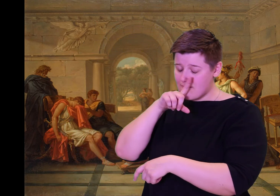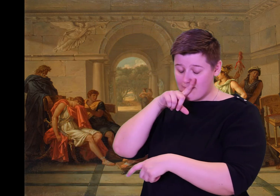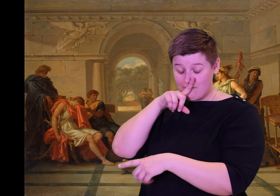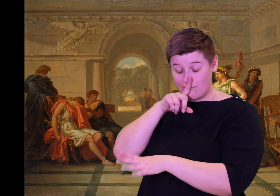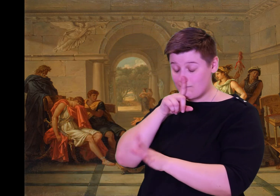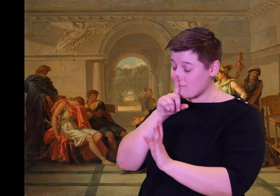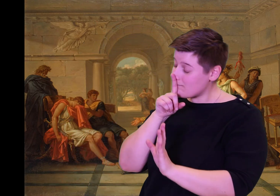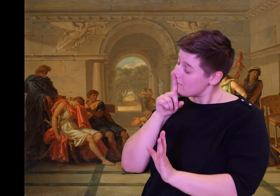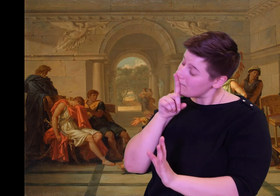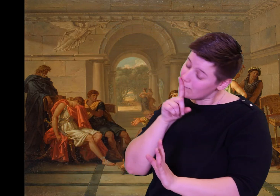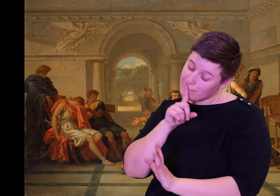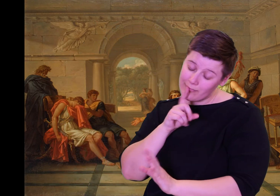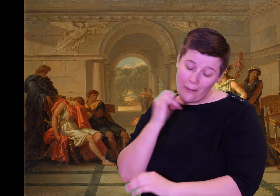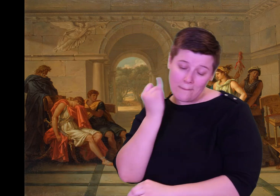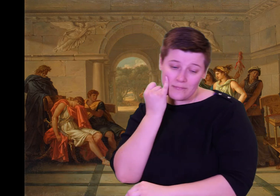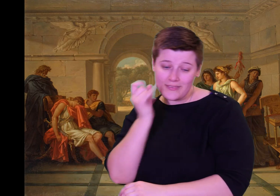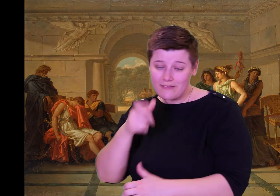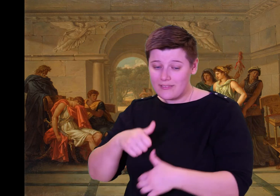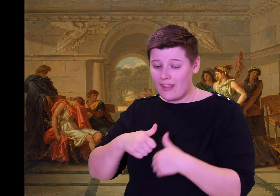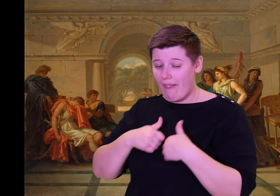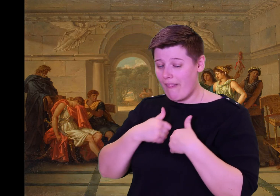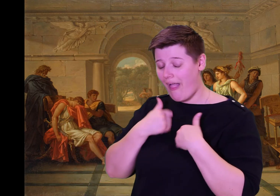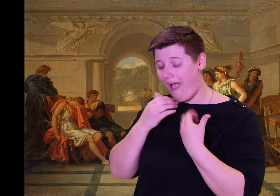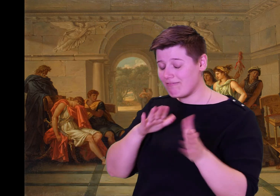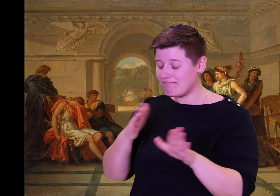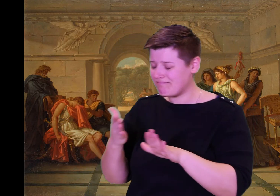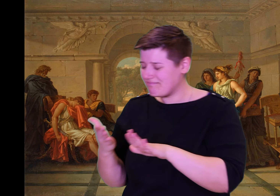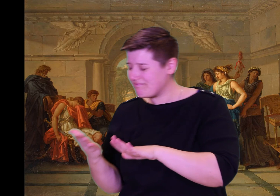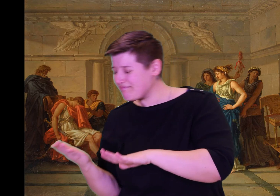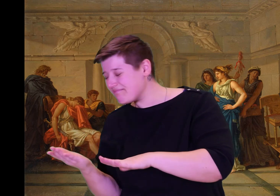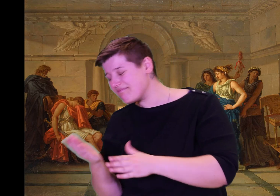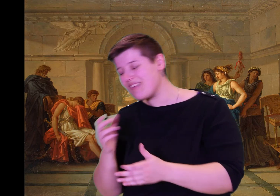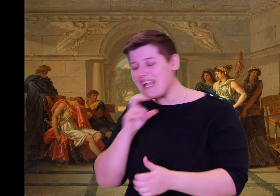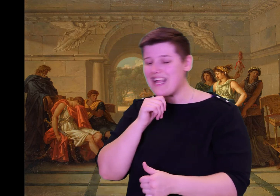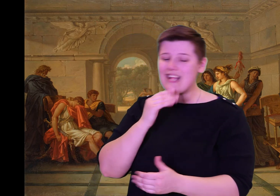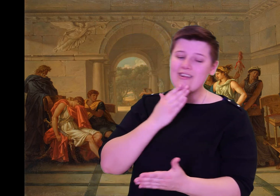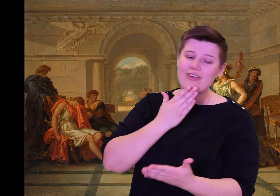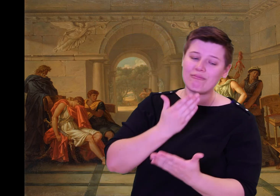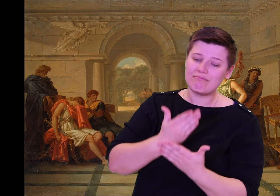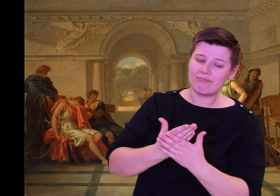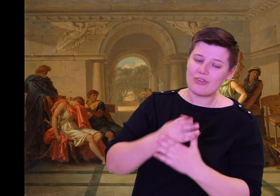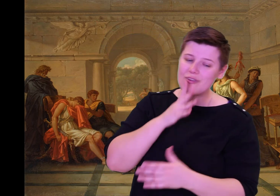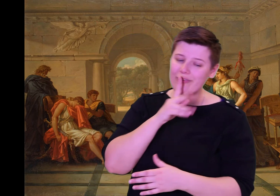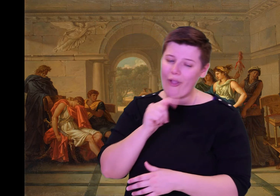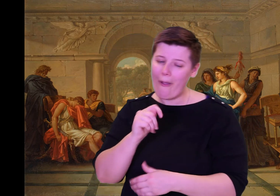boy. There is a rocky island out at sea, in between Ithaca and craggy Same,